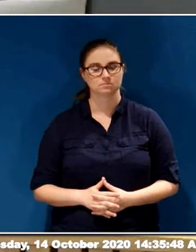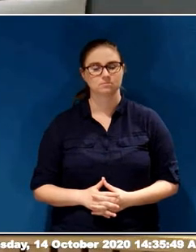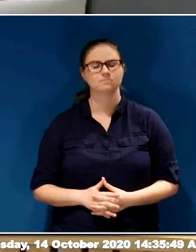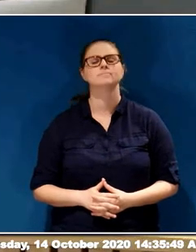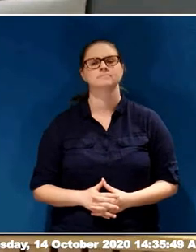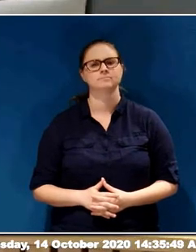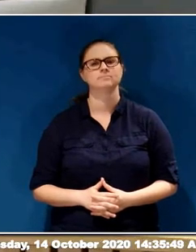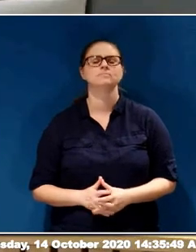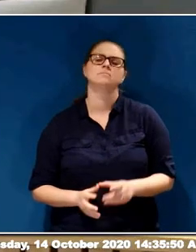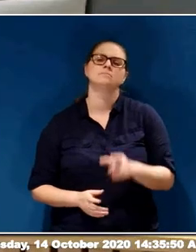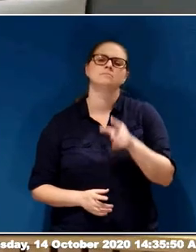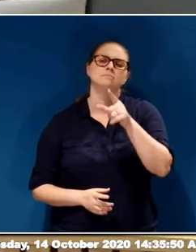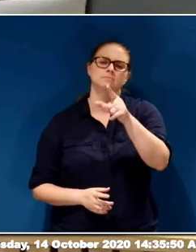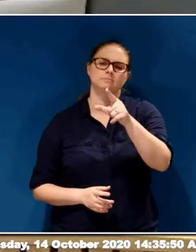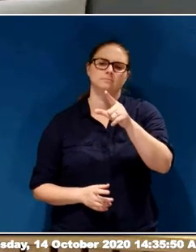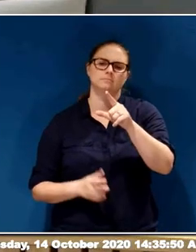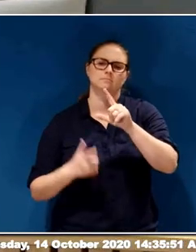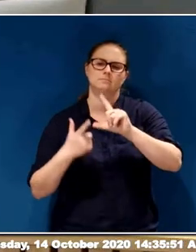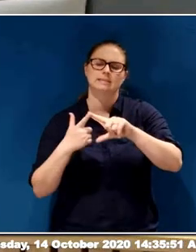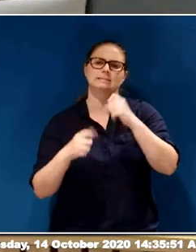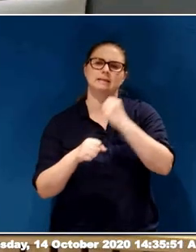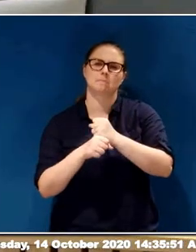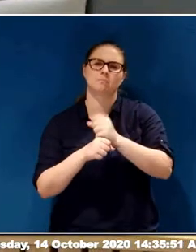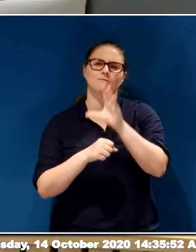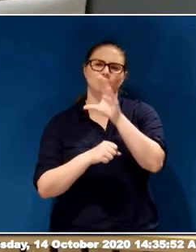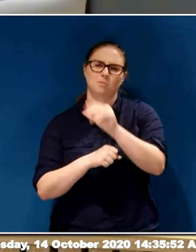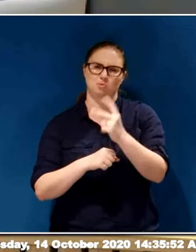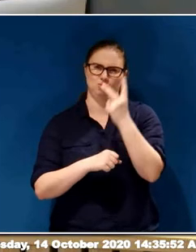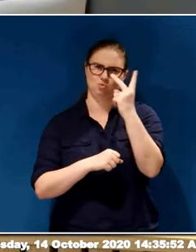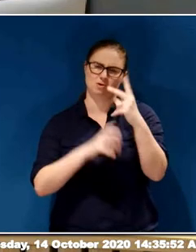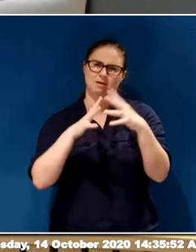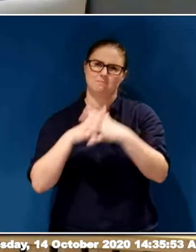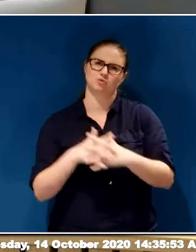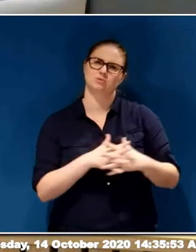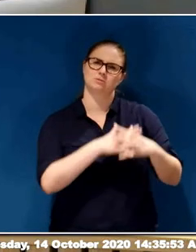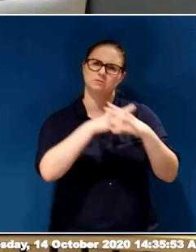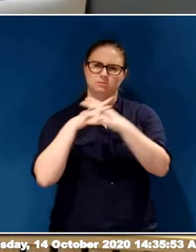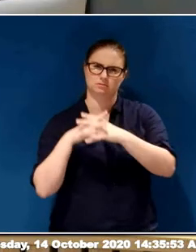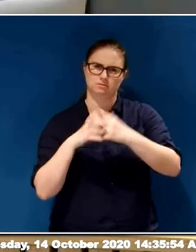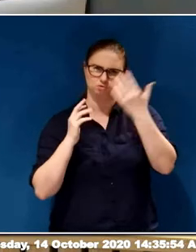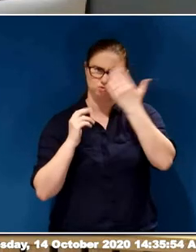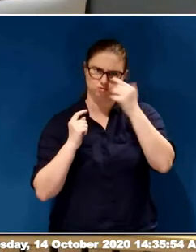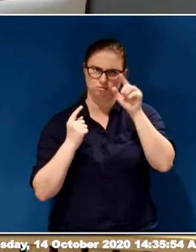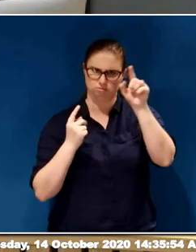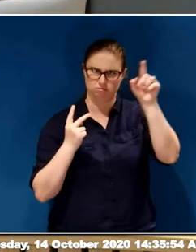Vermont, I presume that there are States in the United States that have